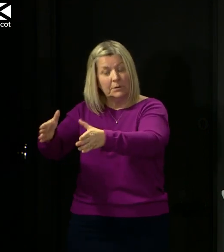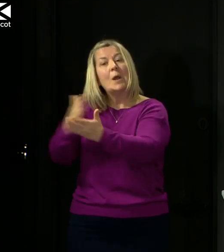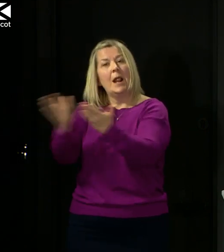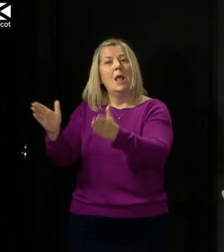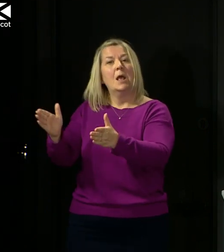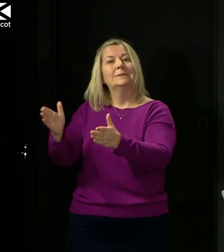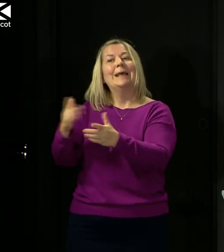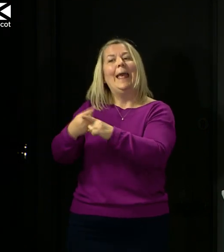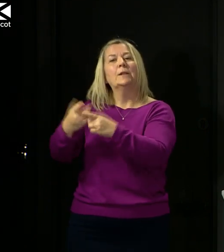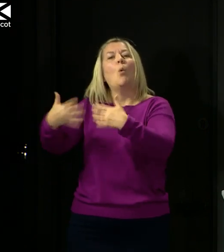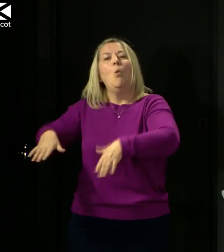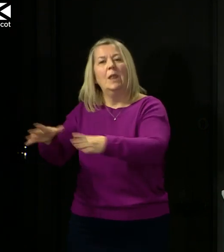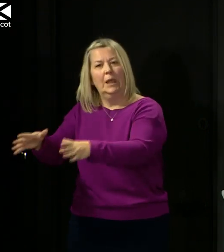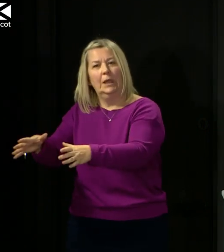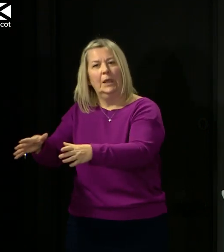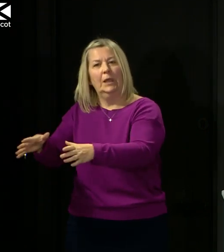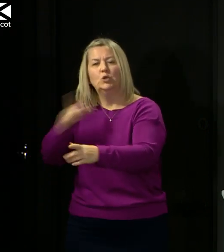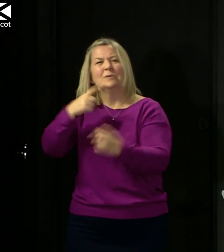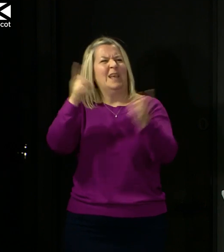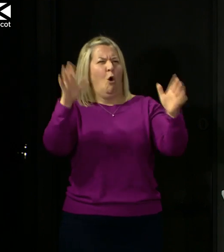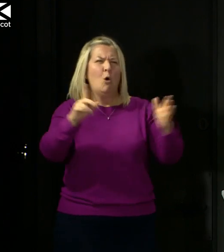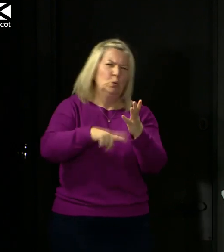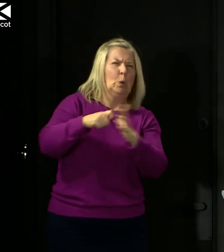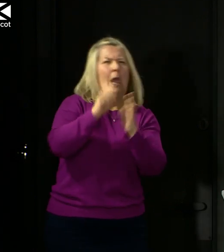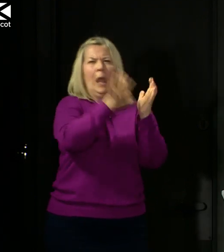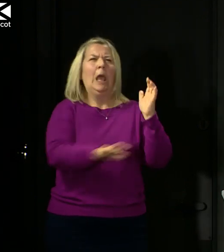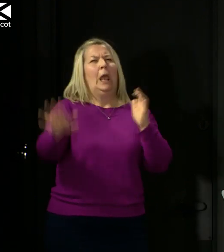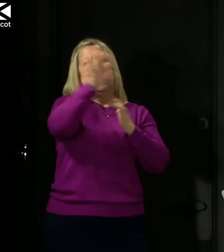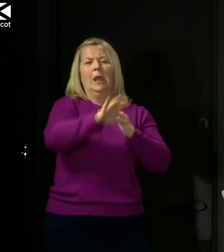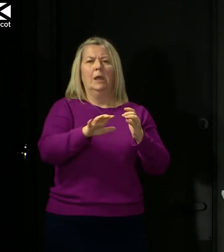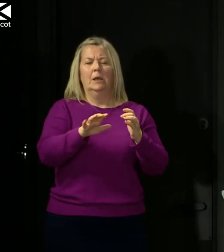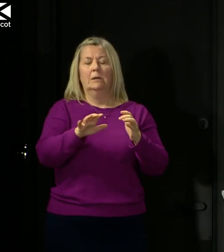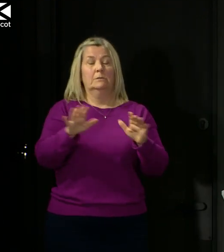they are for every part of the UK. And I think if we all do that in good faith, and I do